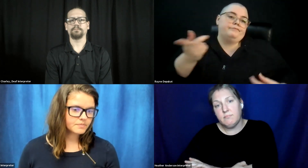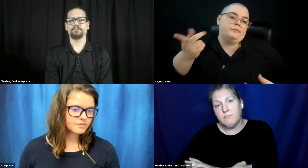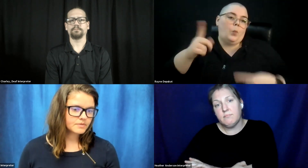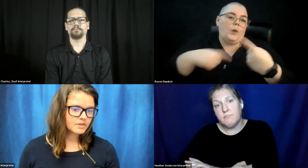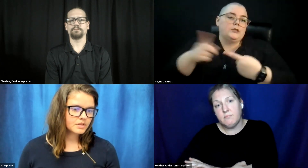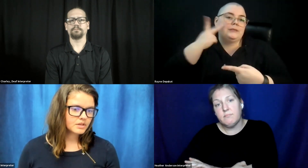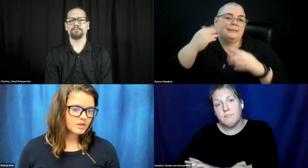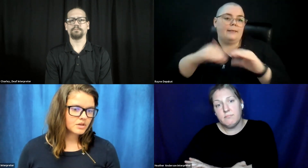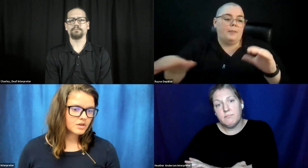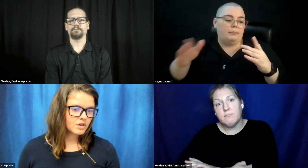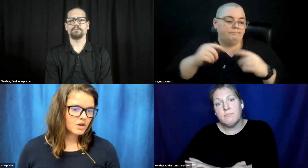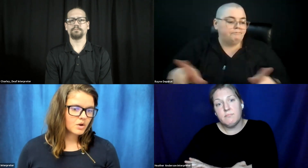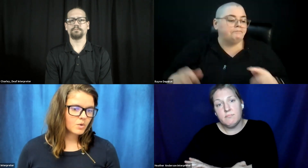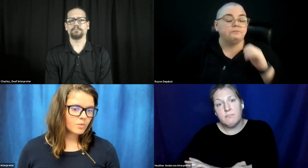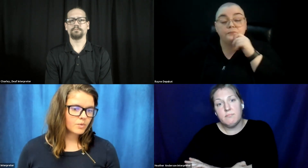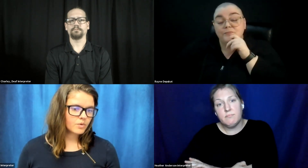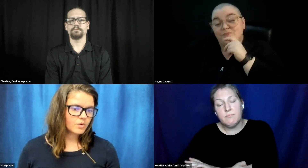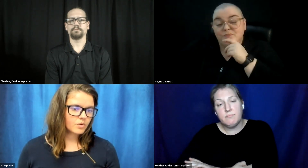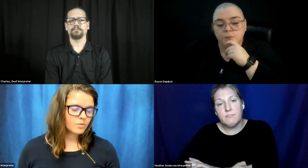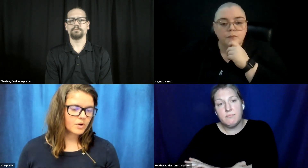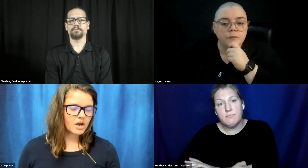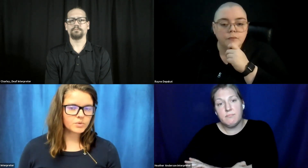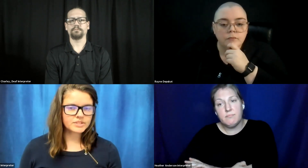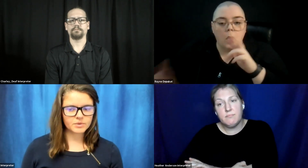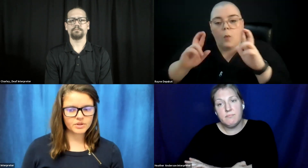Talia